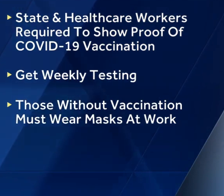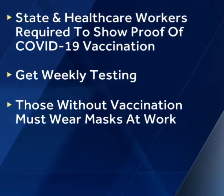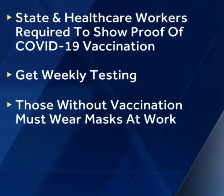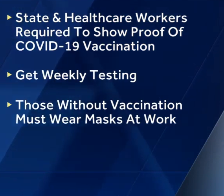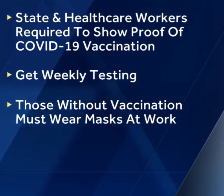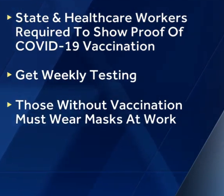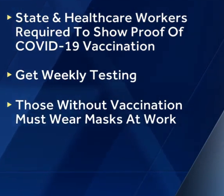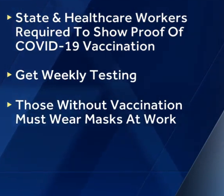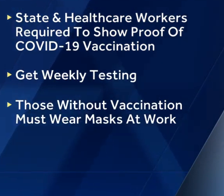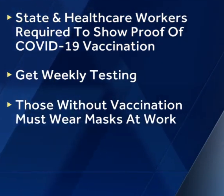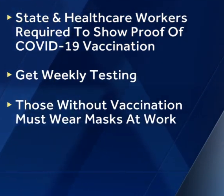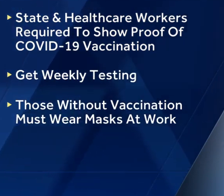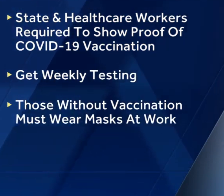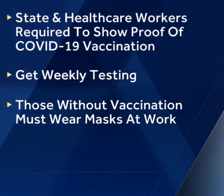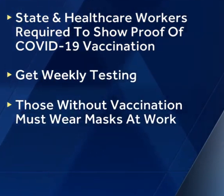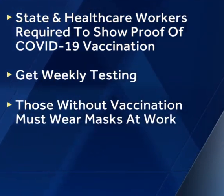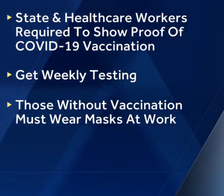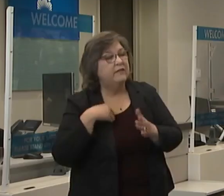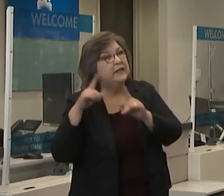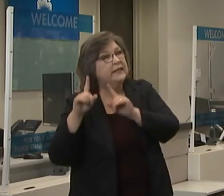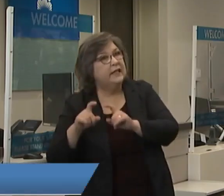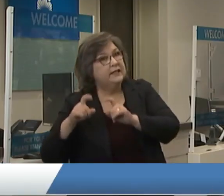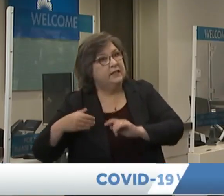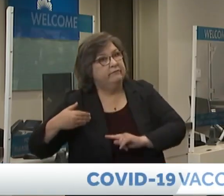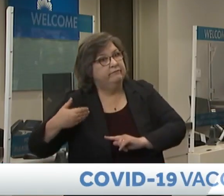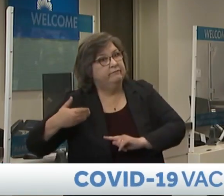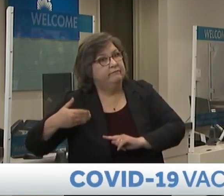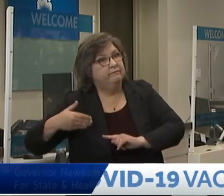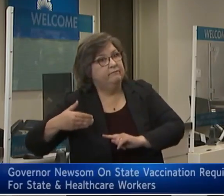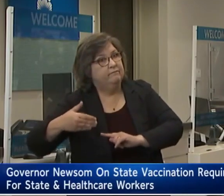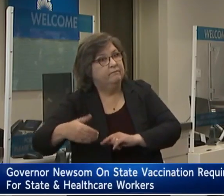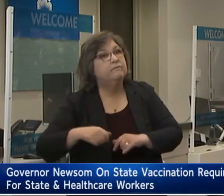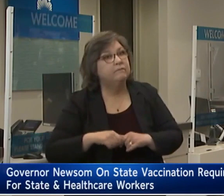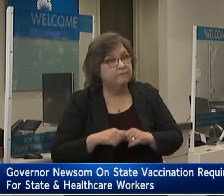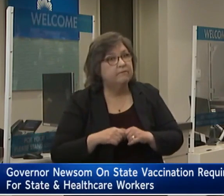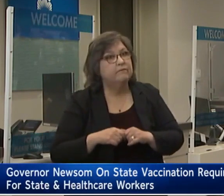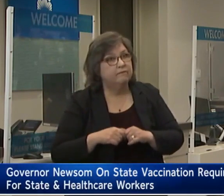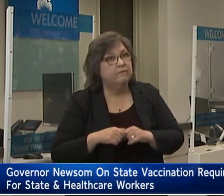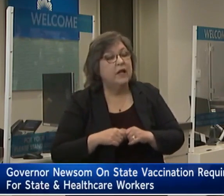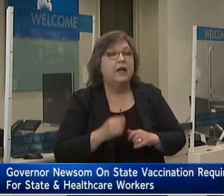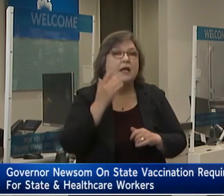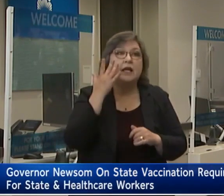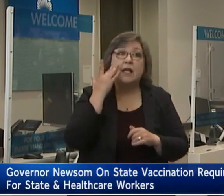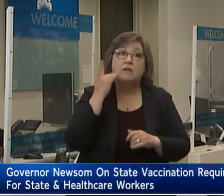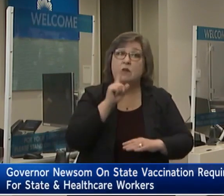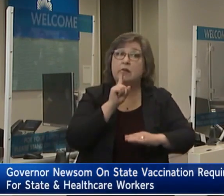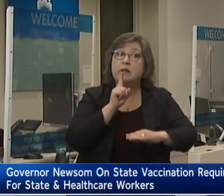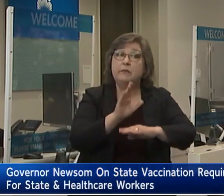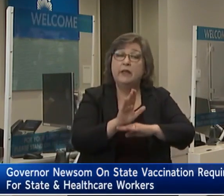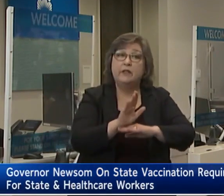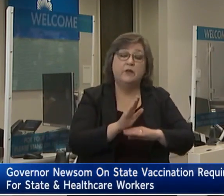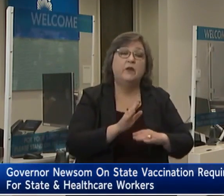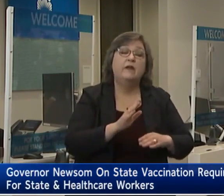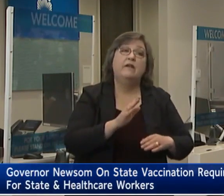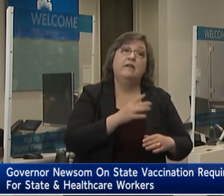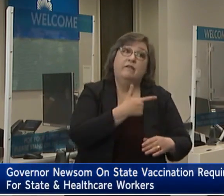WILL CONTINUE TO BE REQUIRED TO WEAR A MASK AT WORK. THIS WILL HELP GET INFECTION GOVERNOR NEWSOM ADDEDTHIS WILL